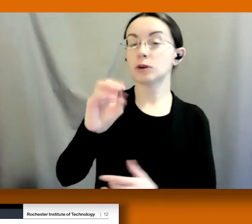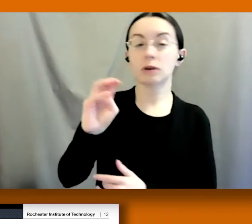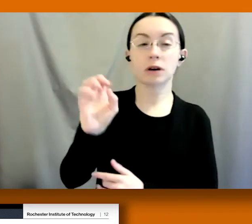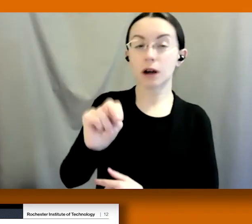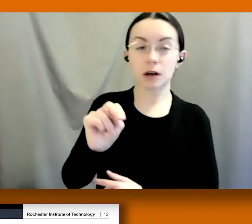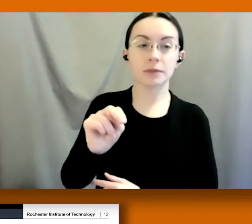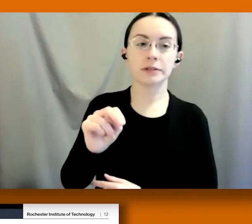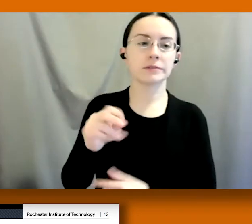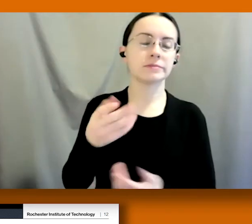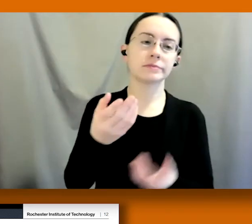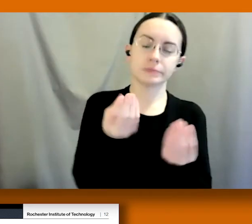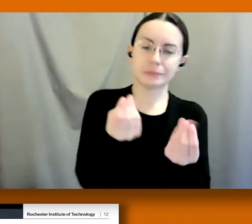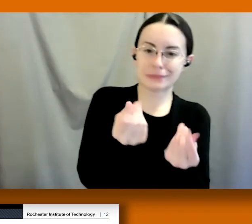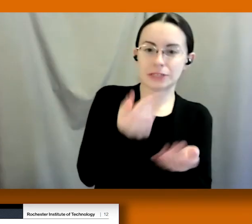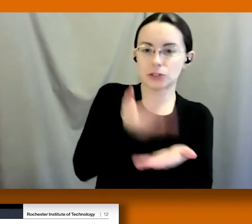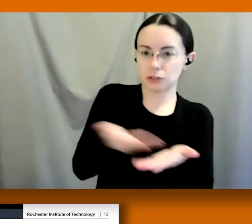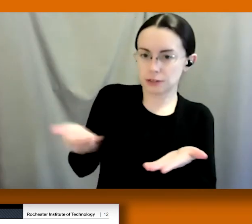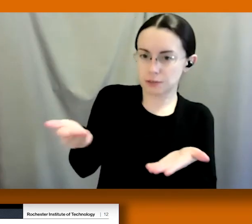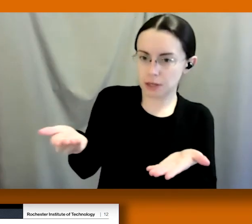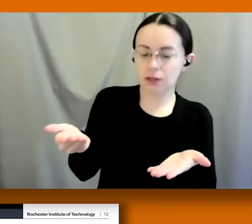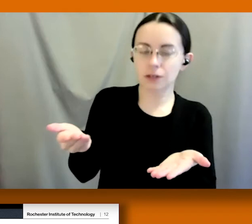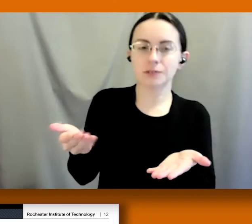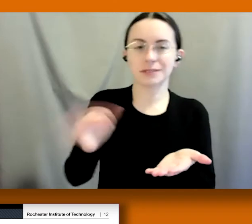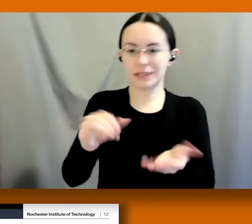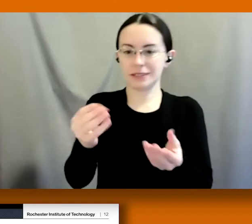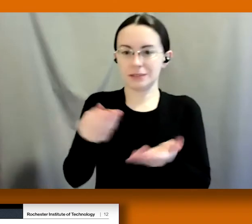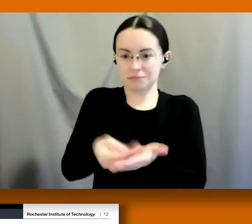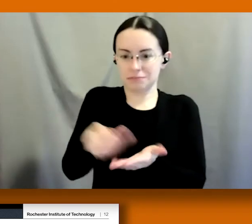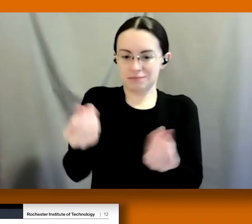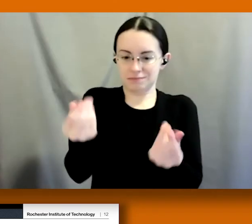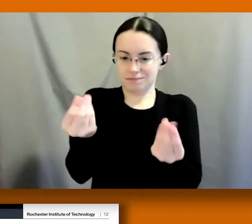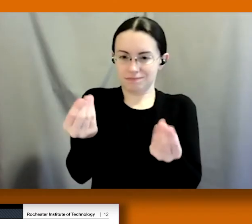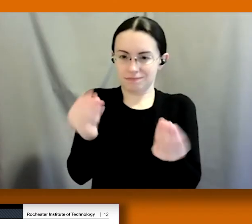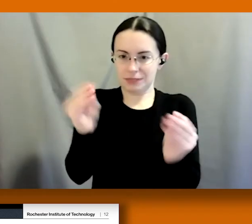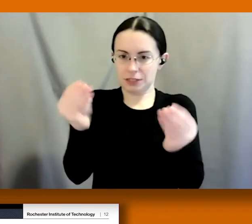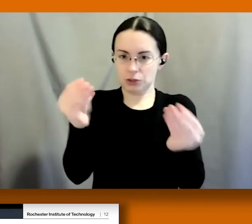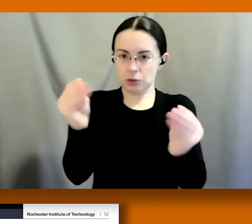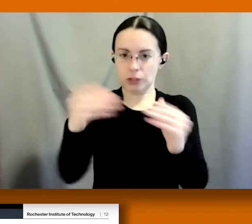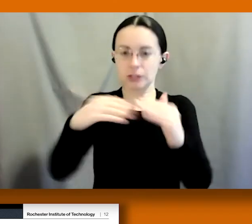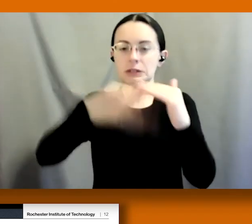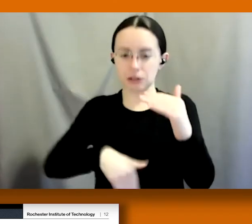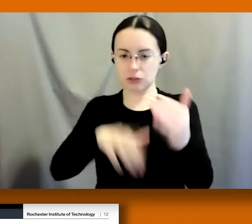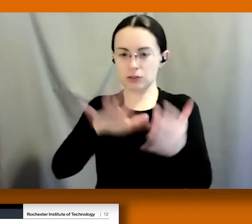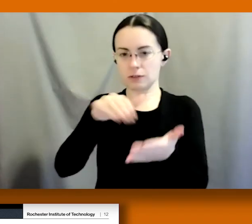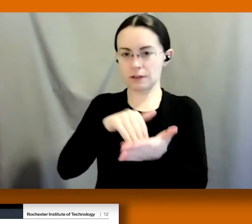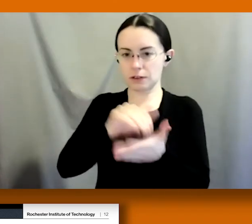These would be tangible items that are under $5,000,